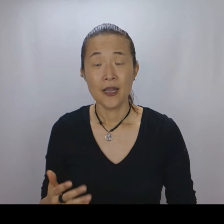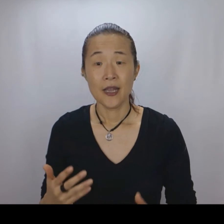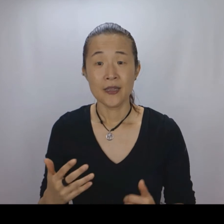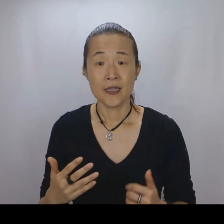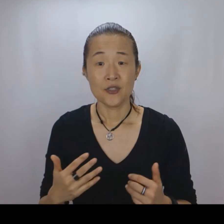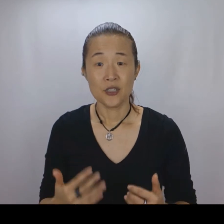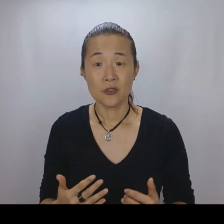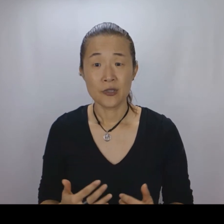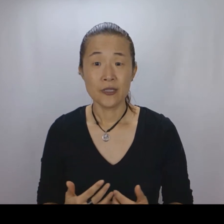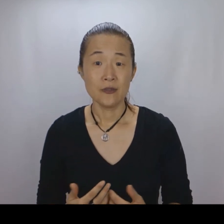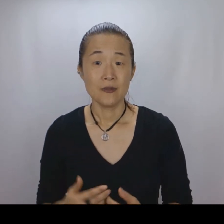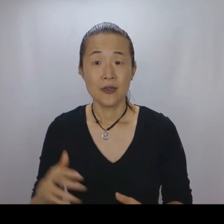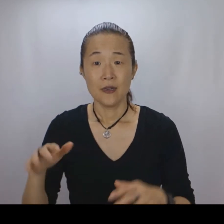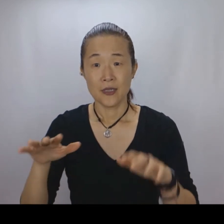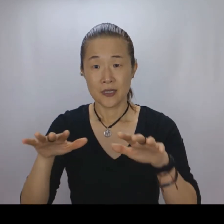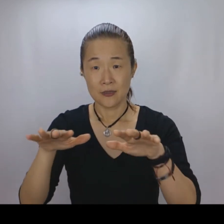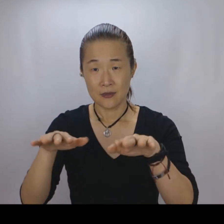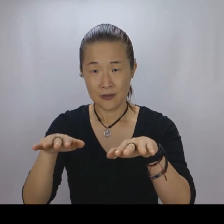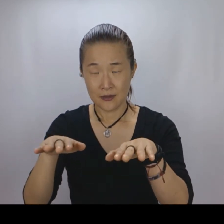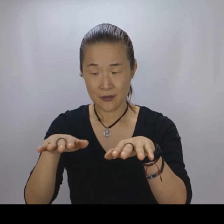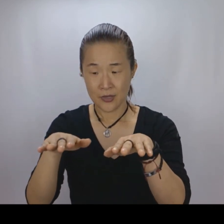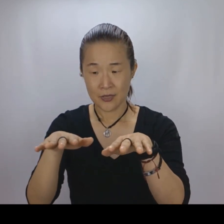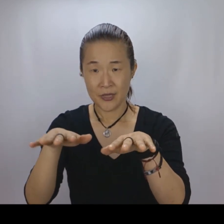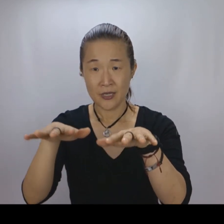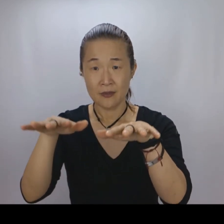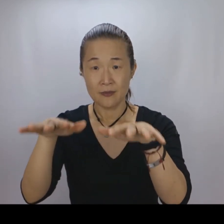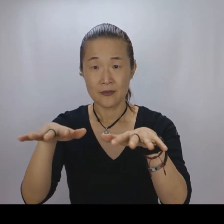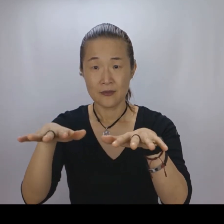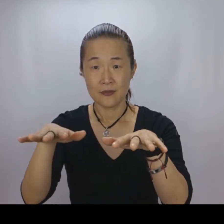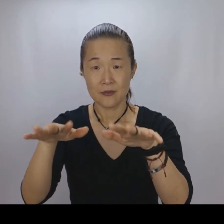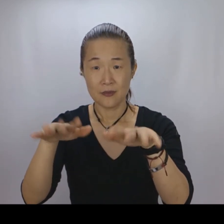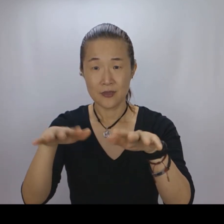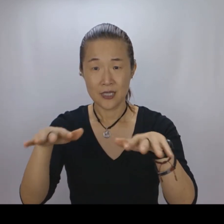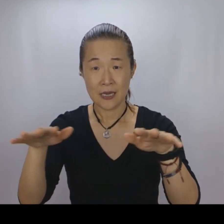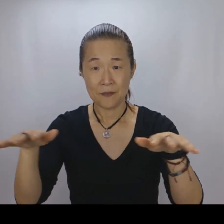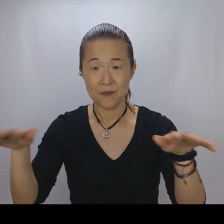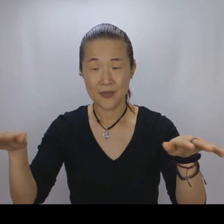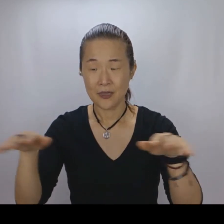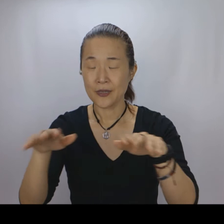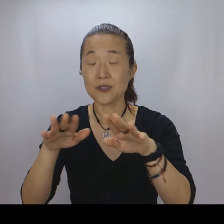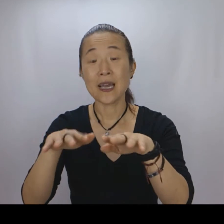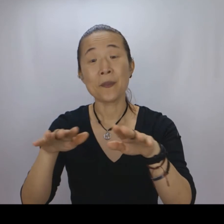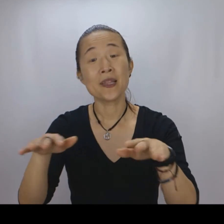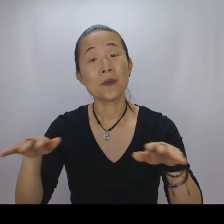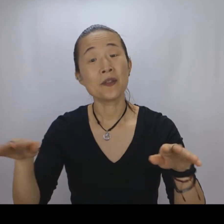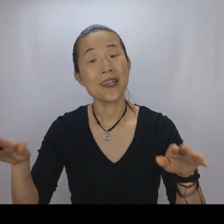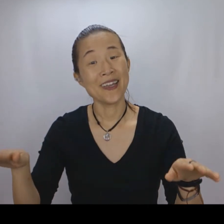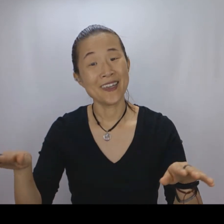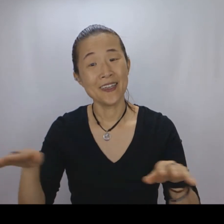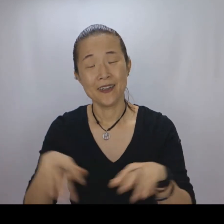And then children is going to be tap, like you're tapping them on the head